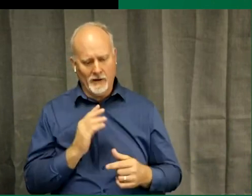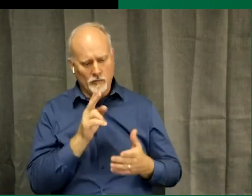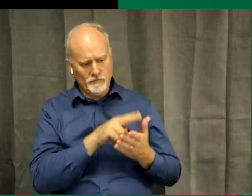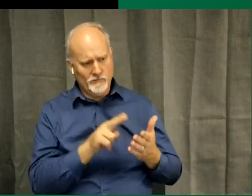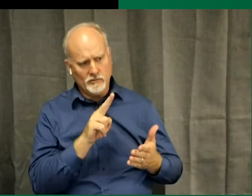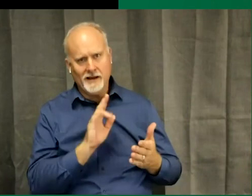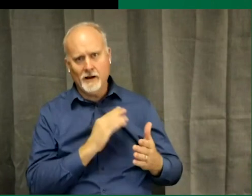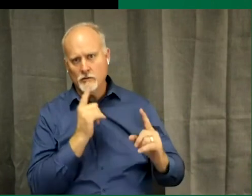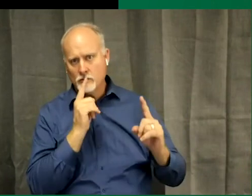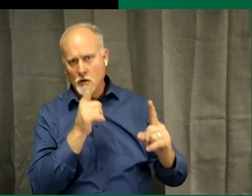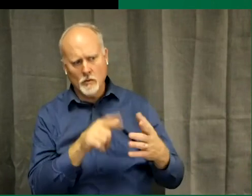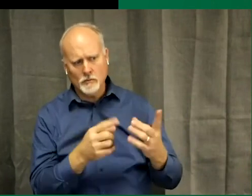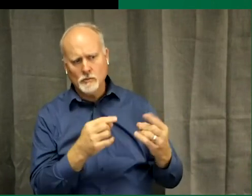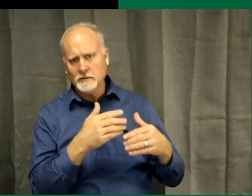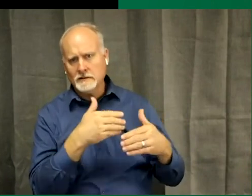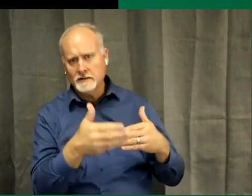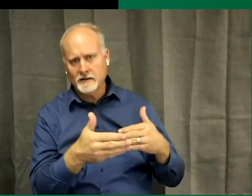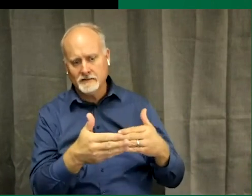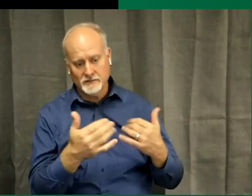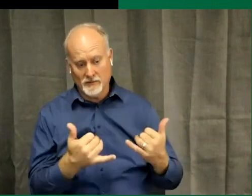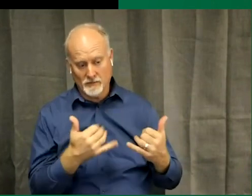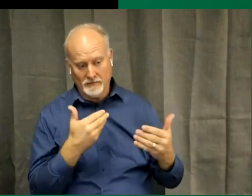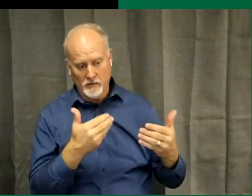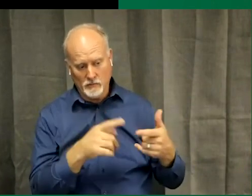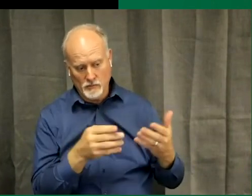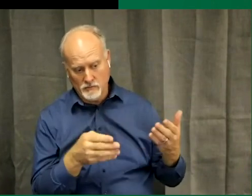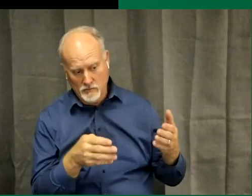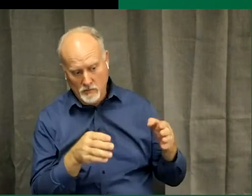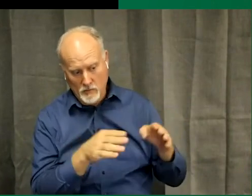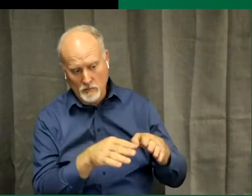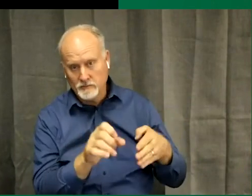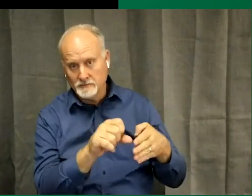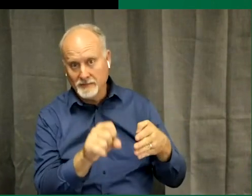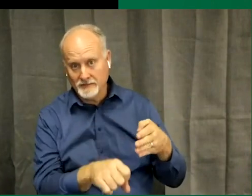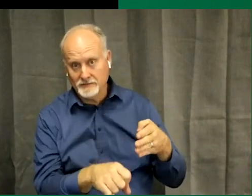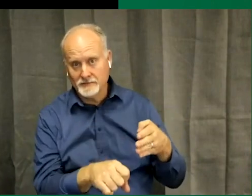as we close out this semester and make appropriate plans for the upcoming term as always as student